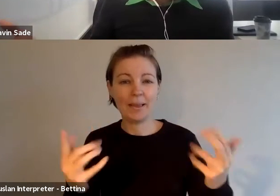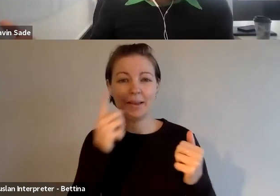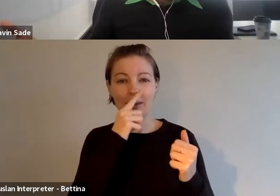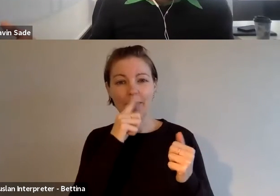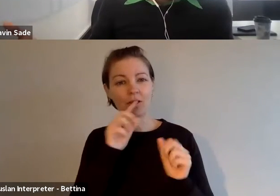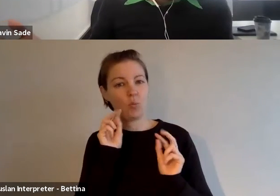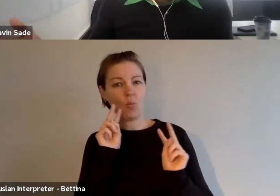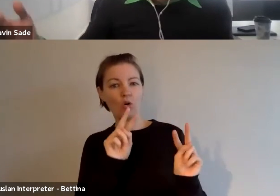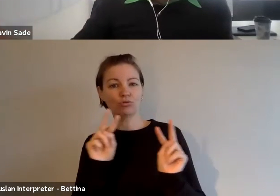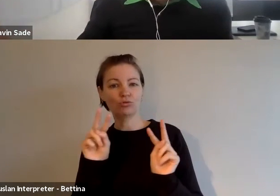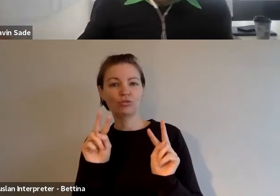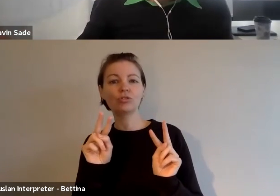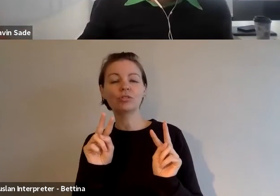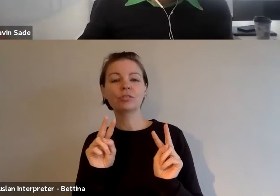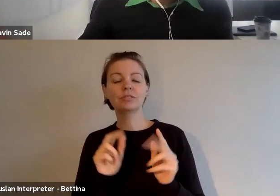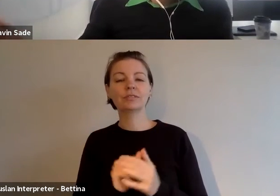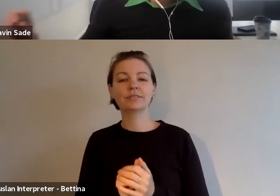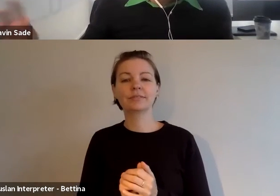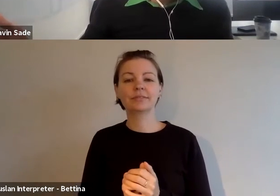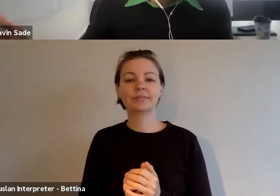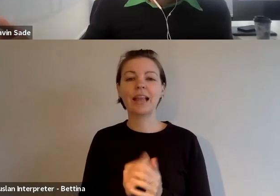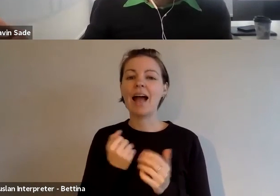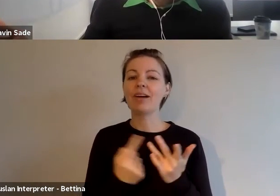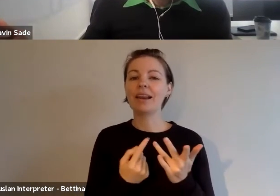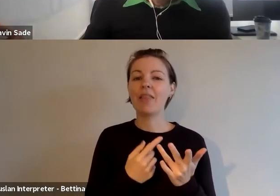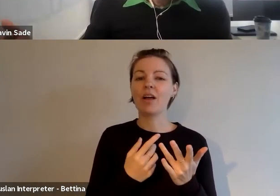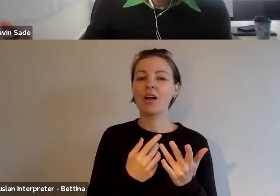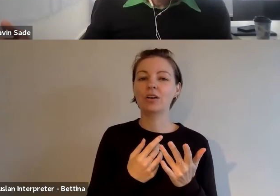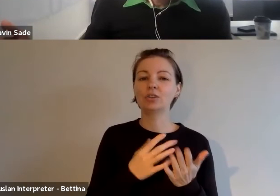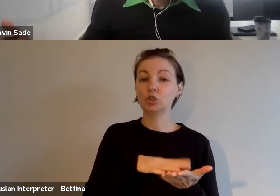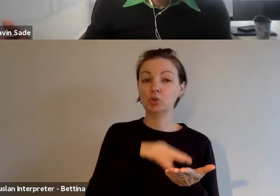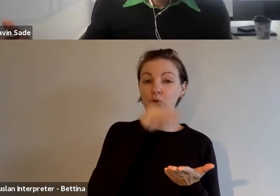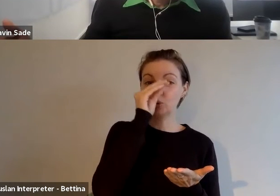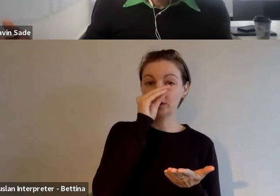who runs a performing arts company who quickly started broadcasting